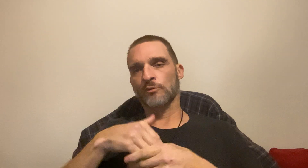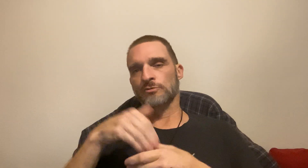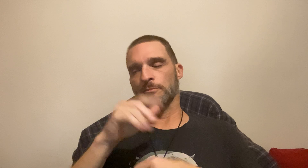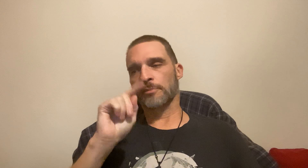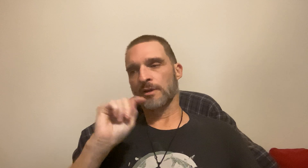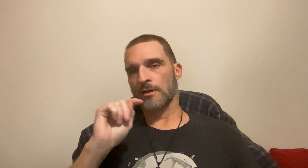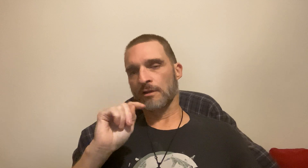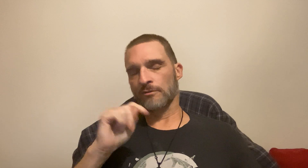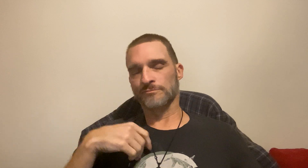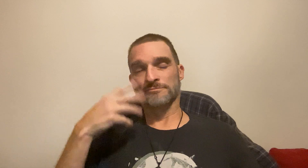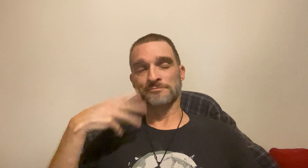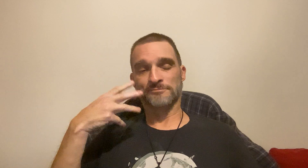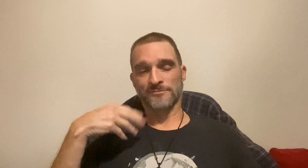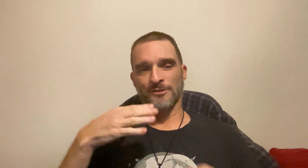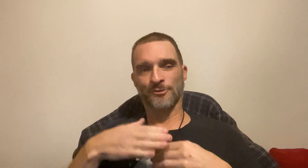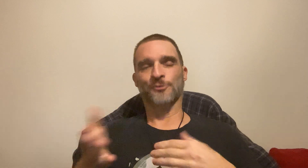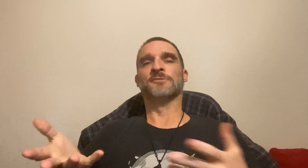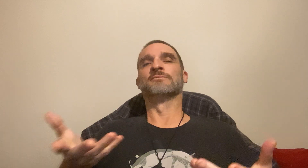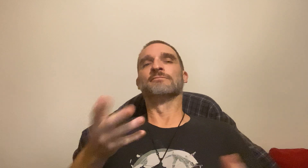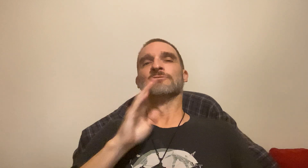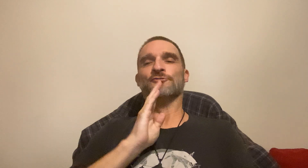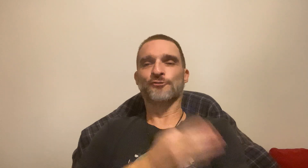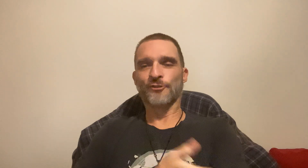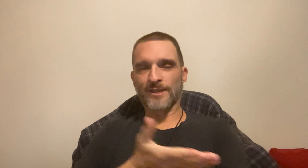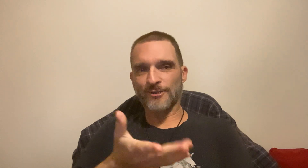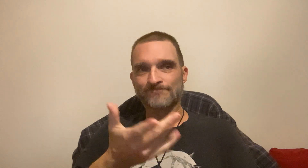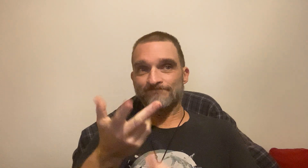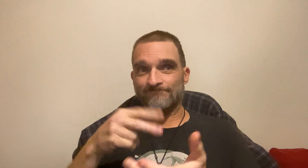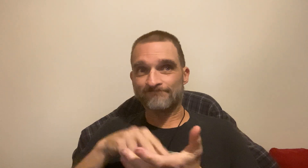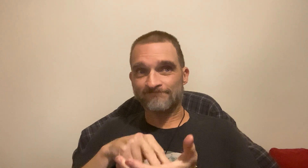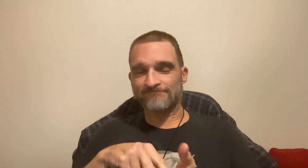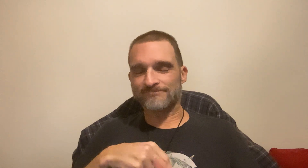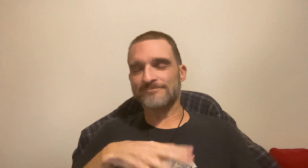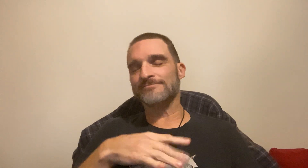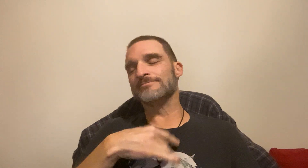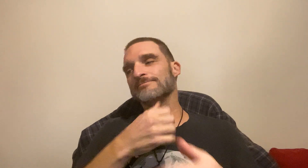They stood waiting outside the bathroom door. When I was finished crying then I opened the bathroom door to find them standing there.